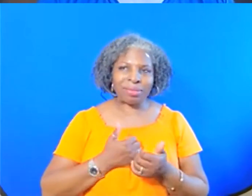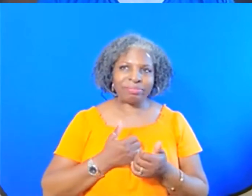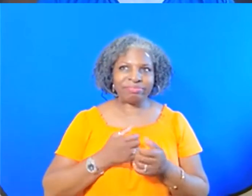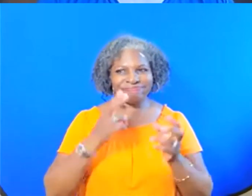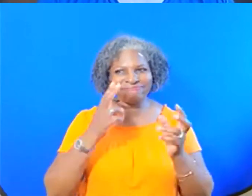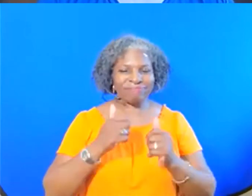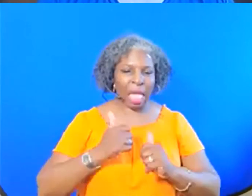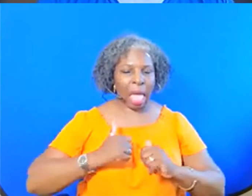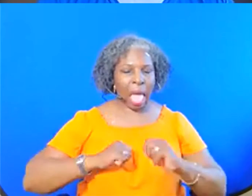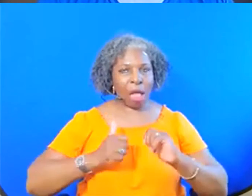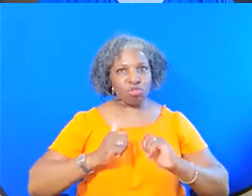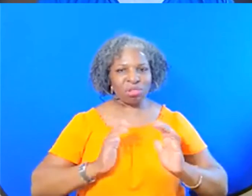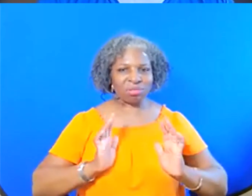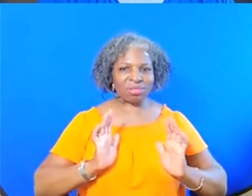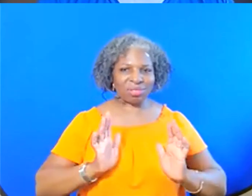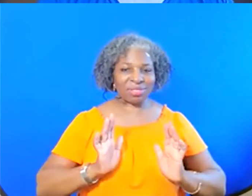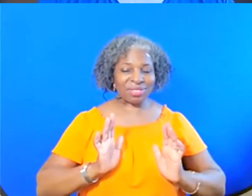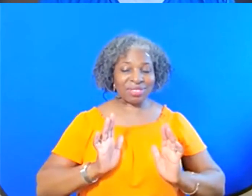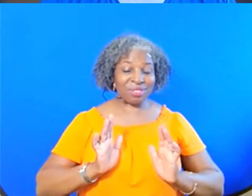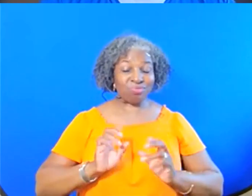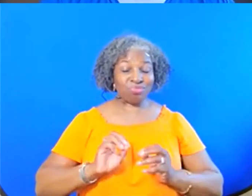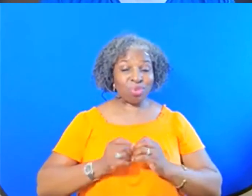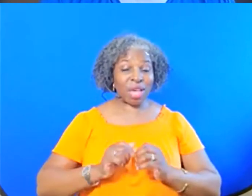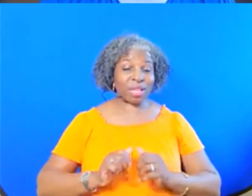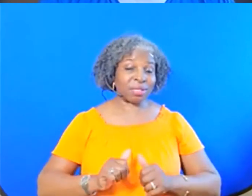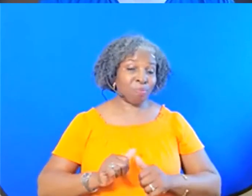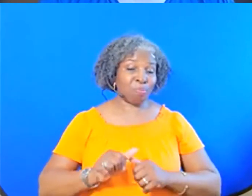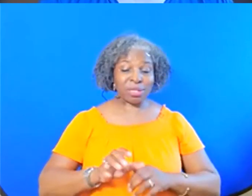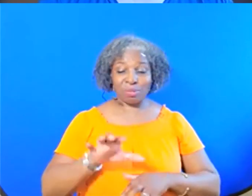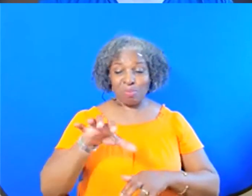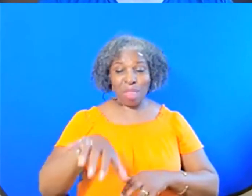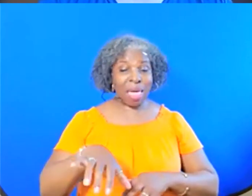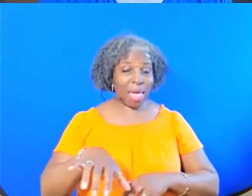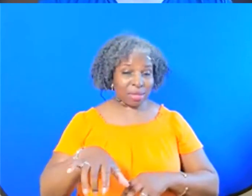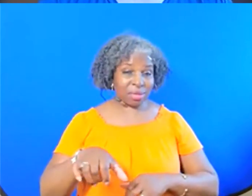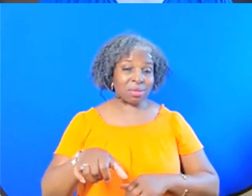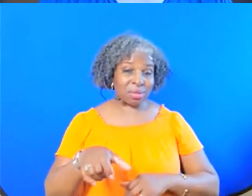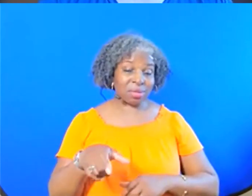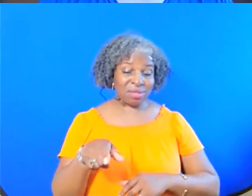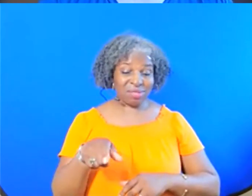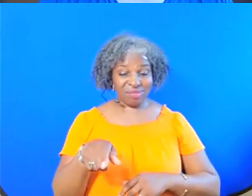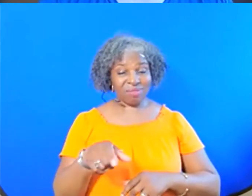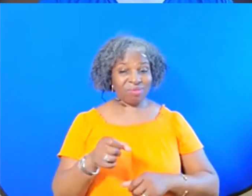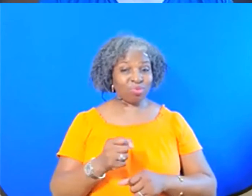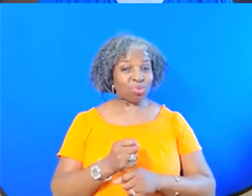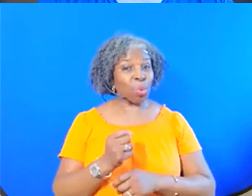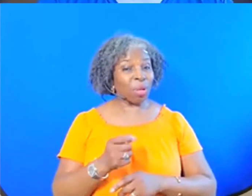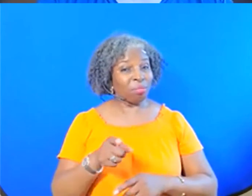that will create a much better place by doing it. And, and then it's just like, sounding it out,